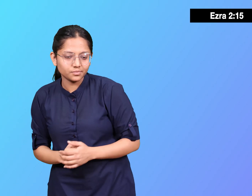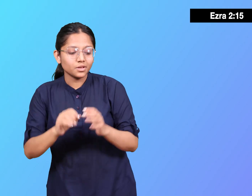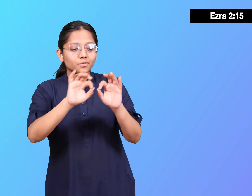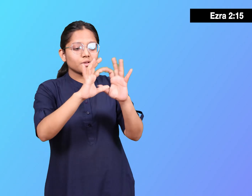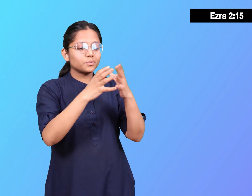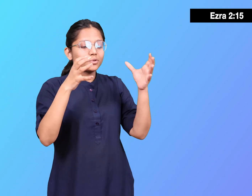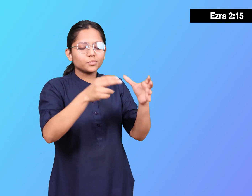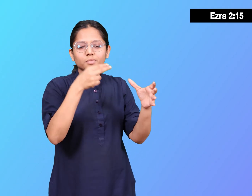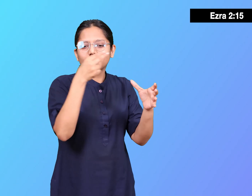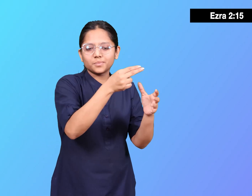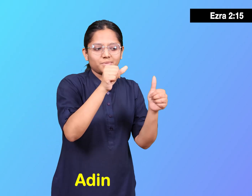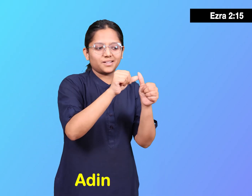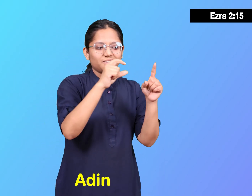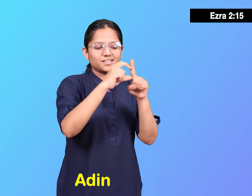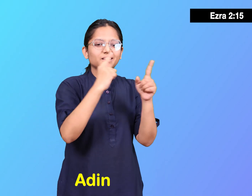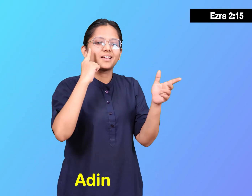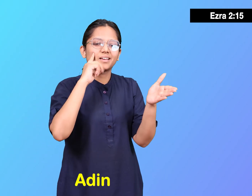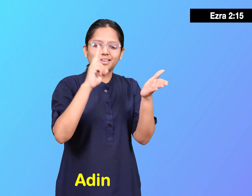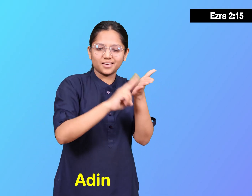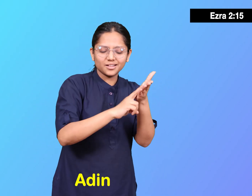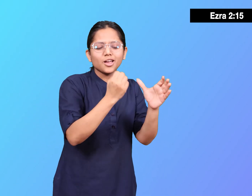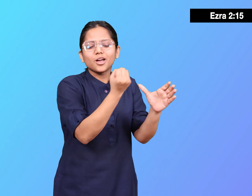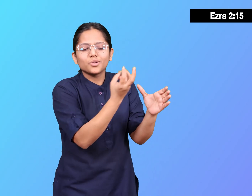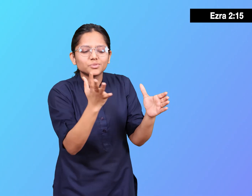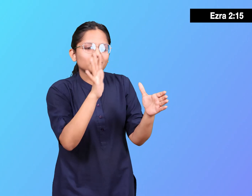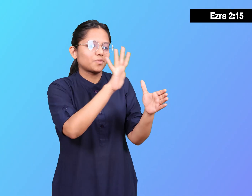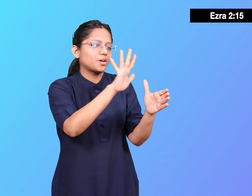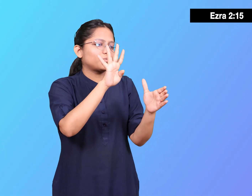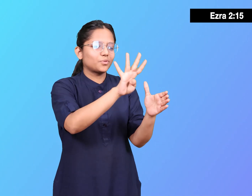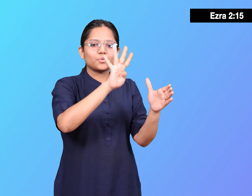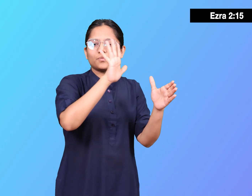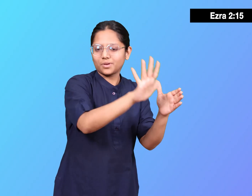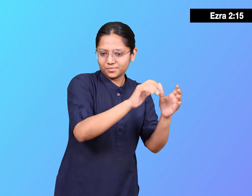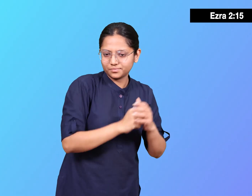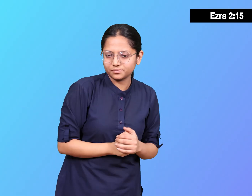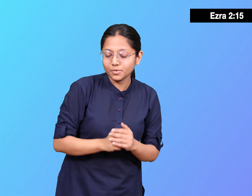the descendants of Adin: 454